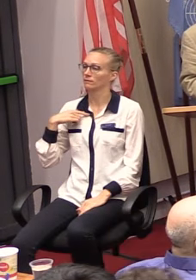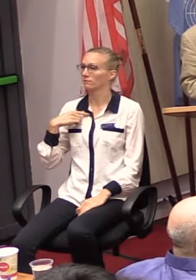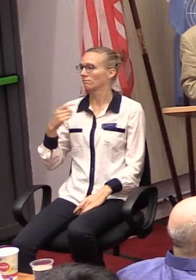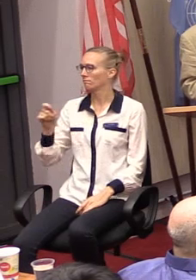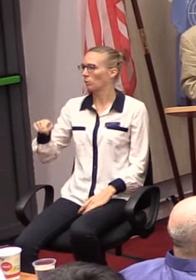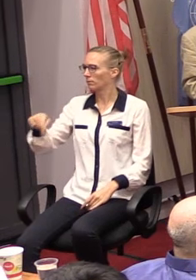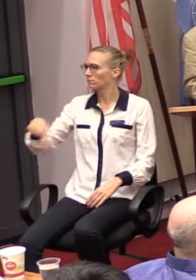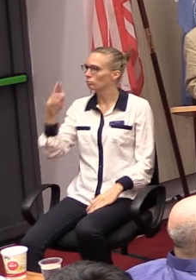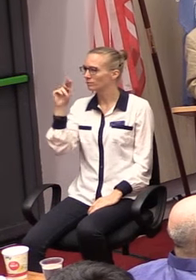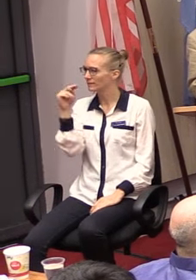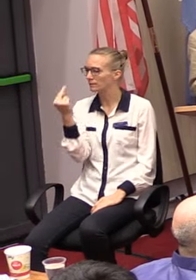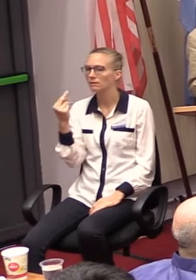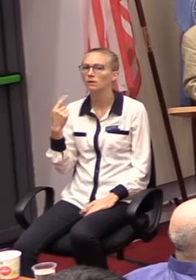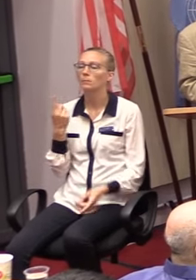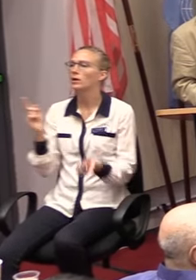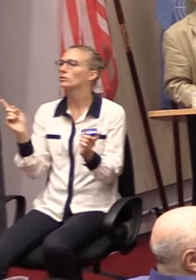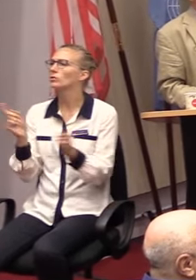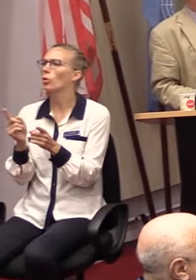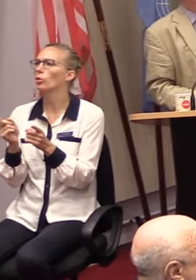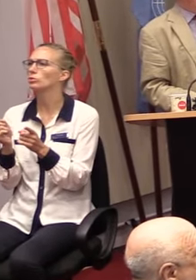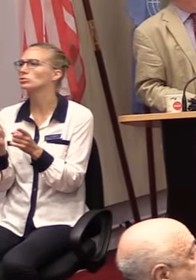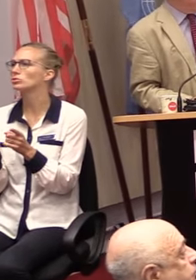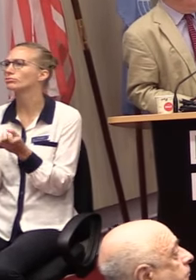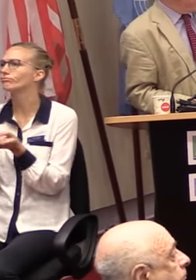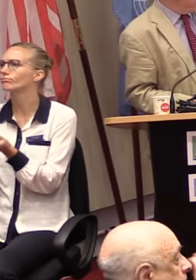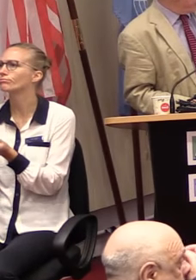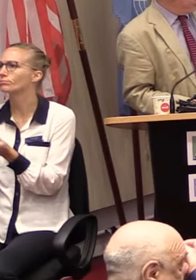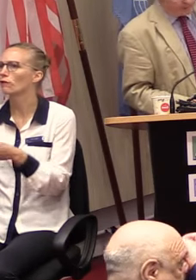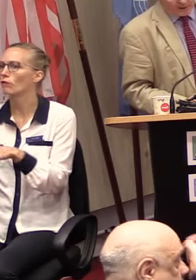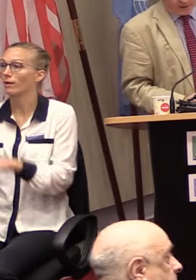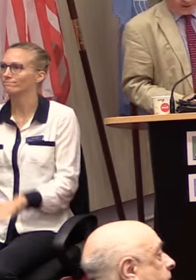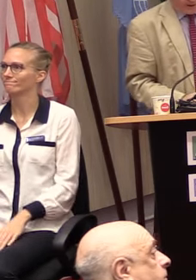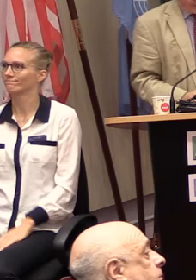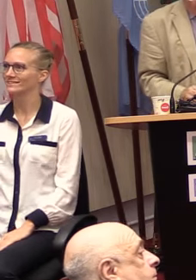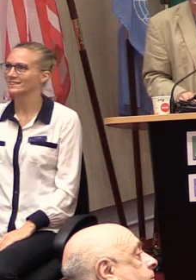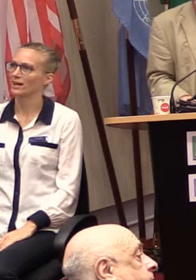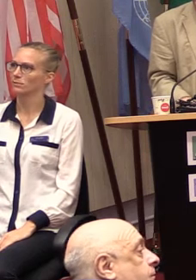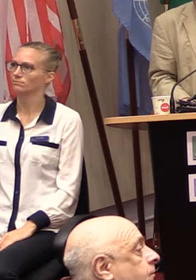I want to say a few words before we begin proper and I hand you over to our panel.